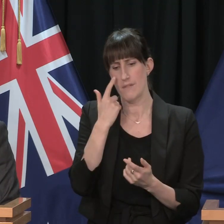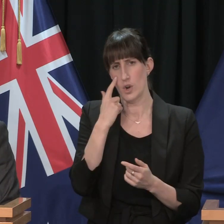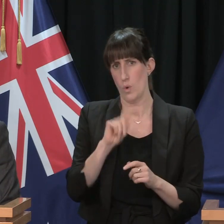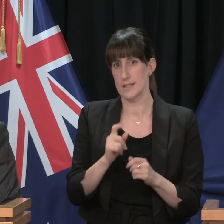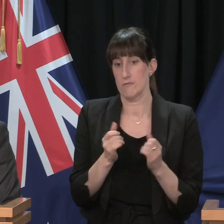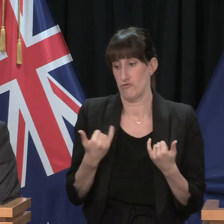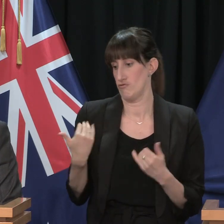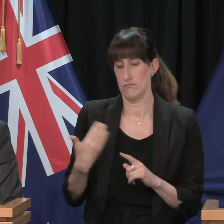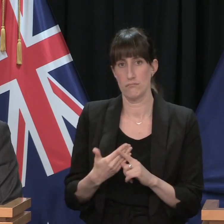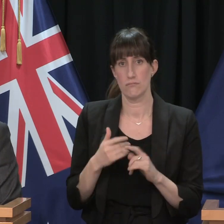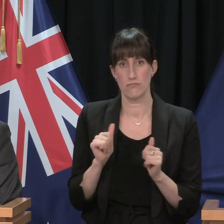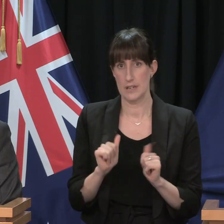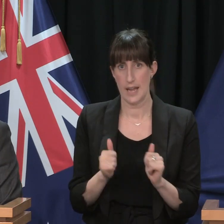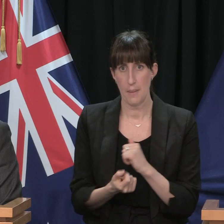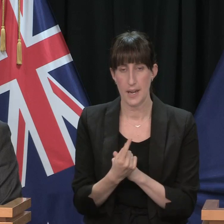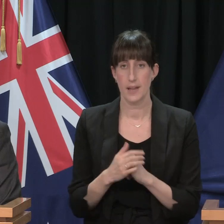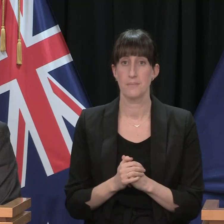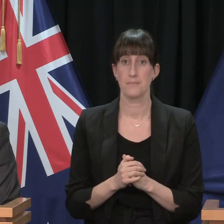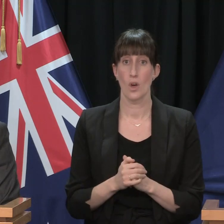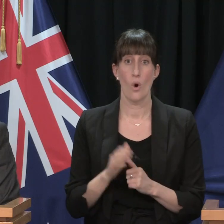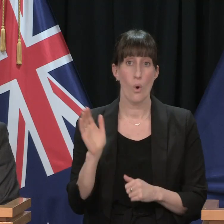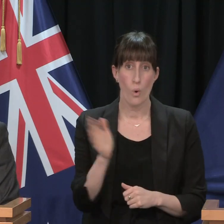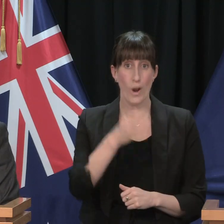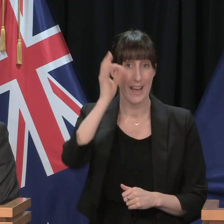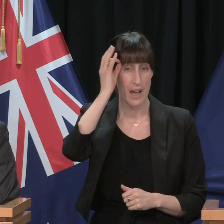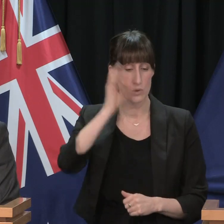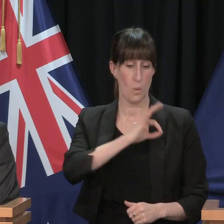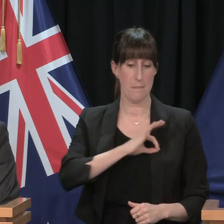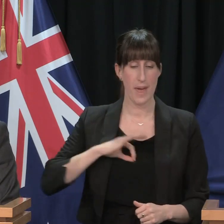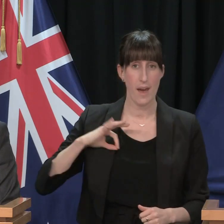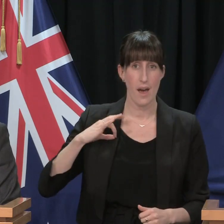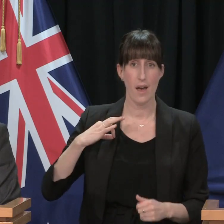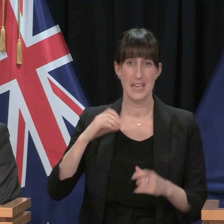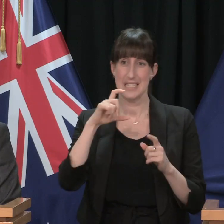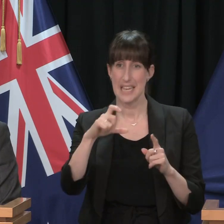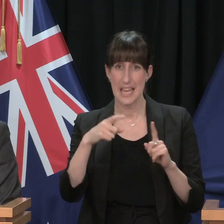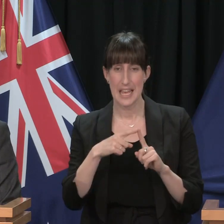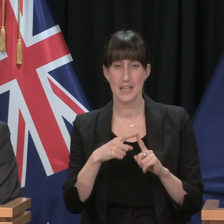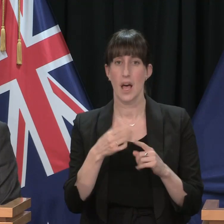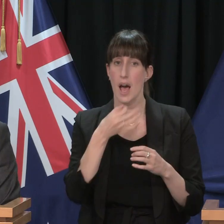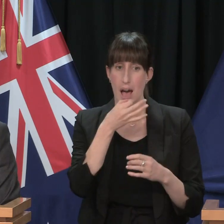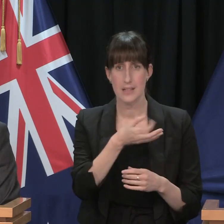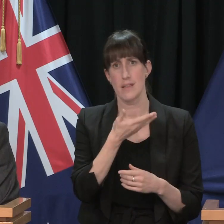and also just to see what they are doing on the ground. I will be writing to every